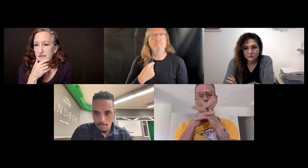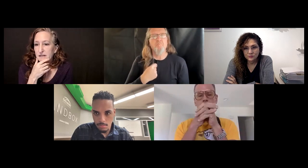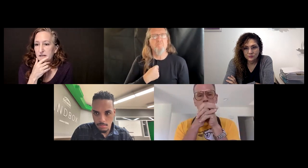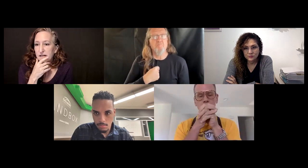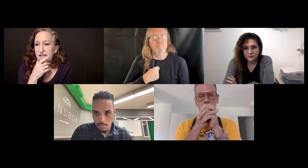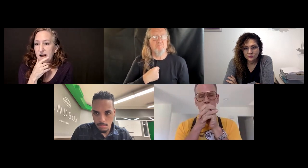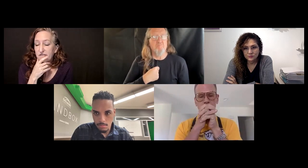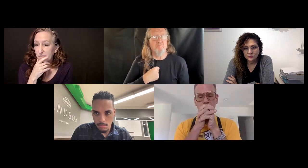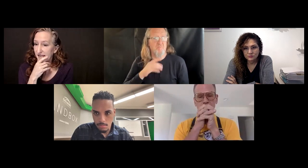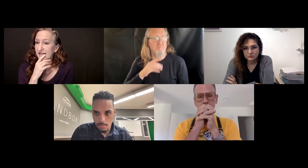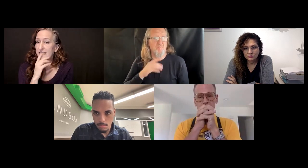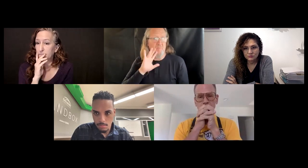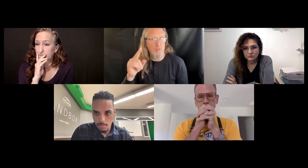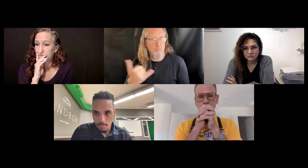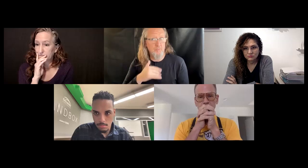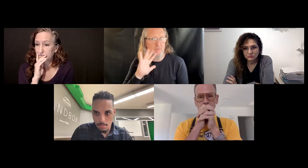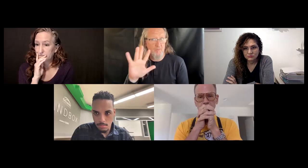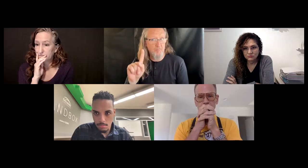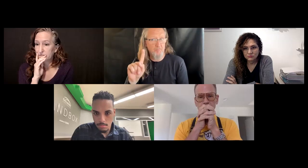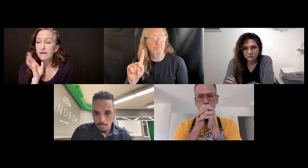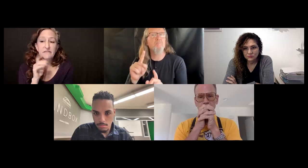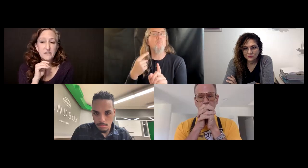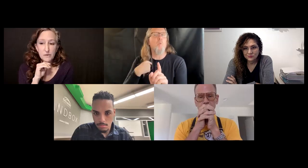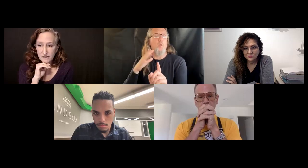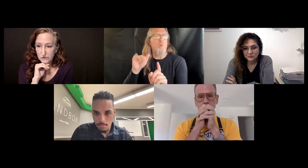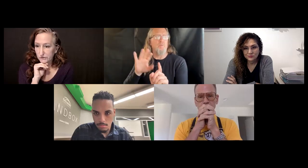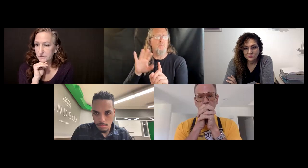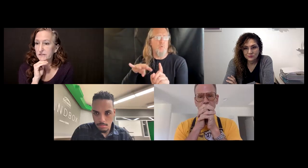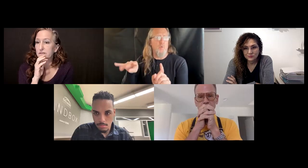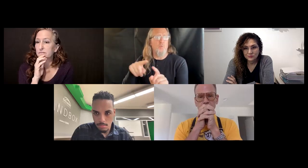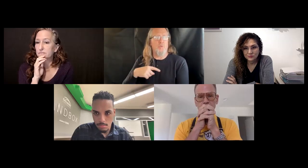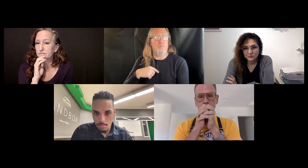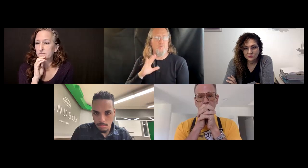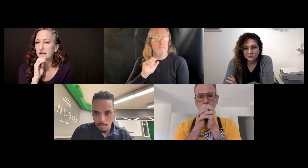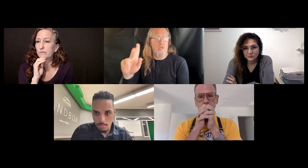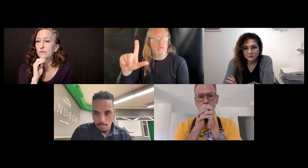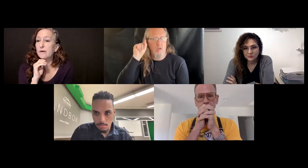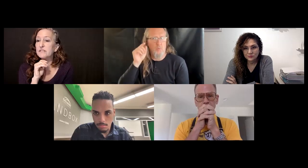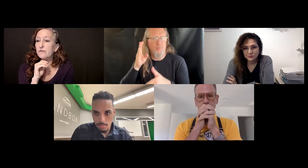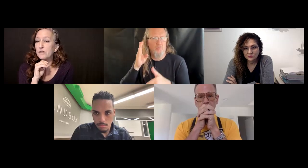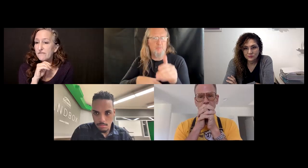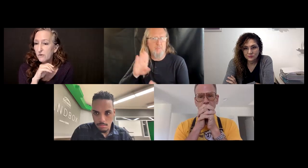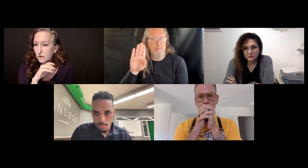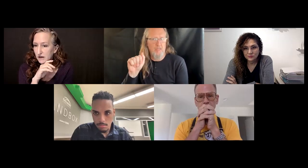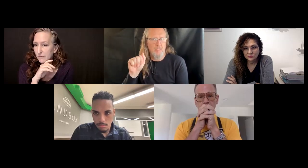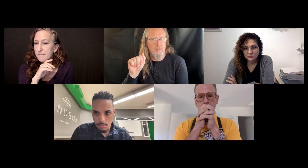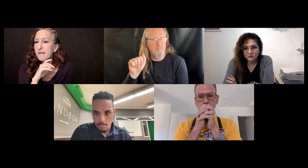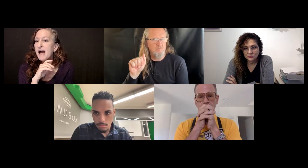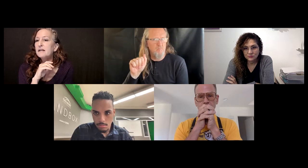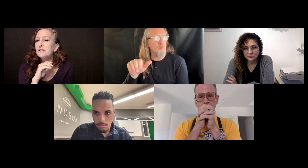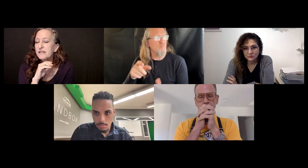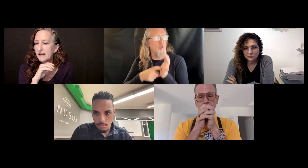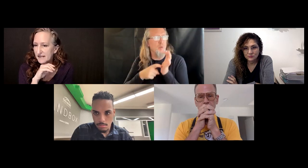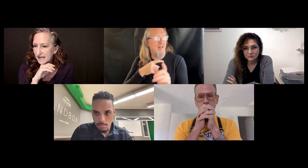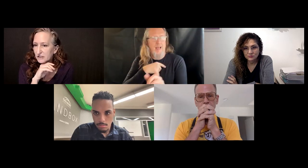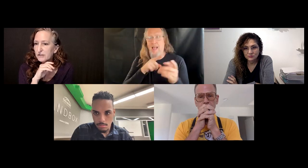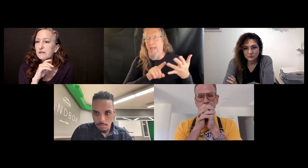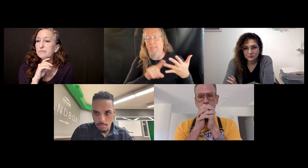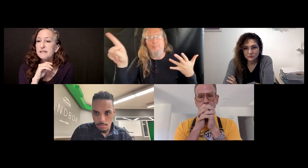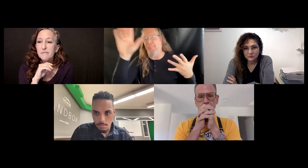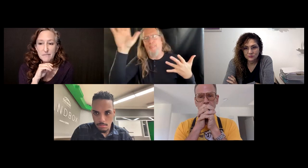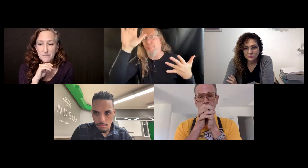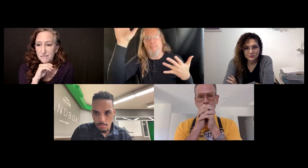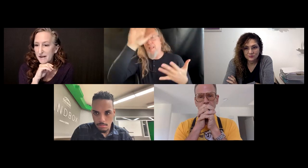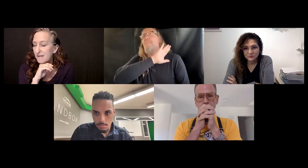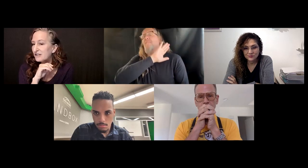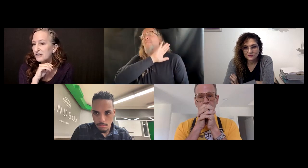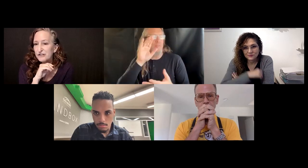Now for me. I'm 51 years old, and when I was 44 I went back to Gallaudet to complete my my bachelor's.